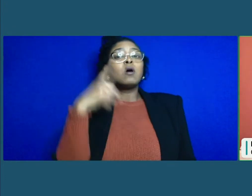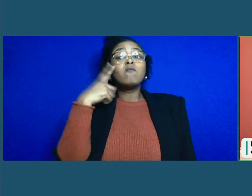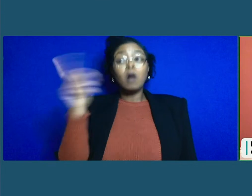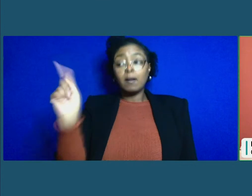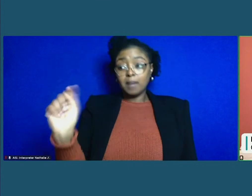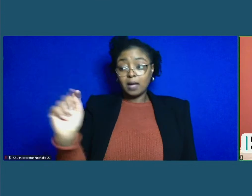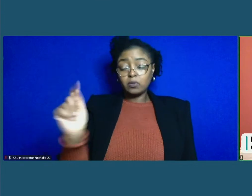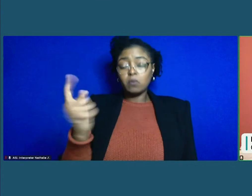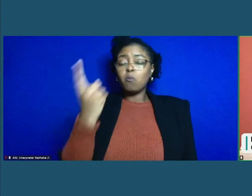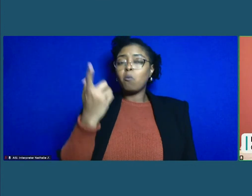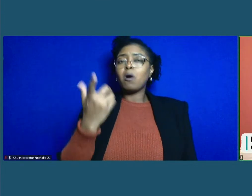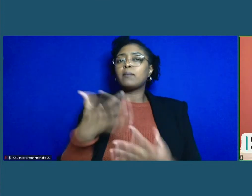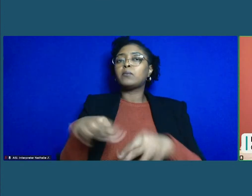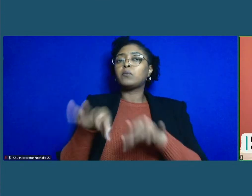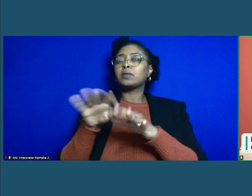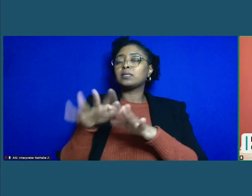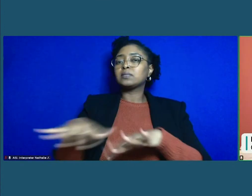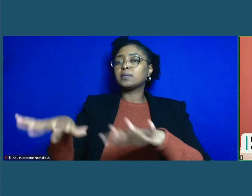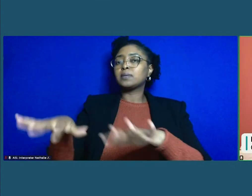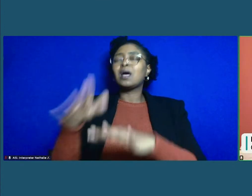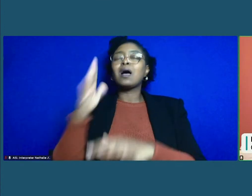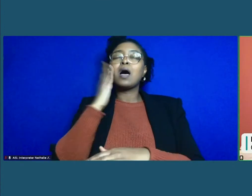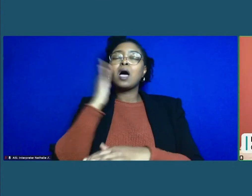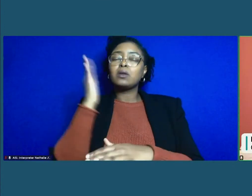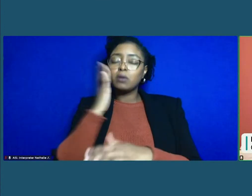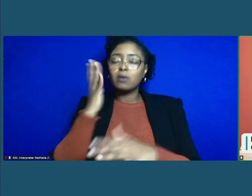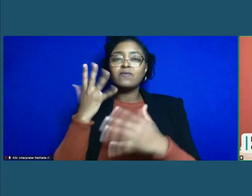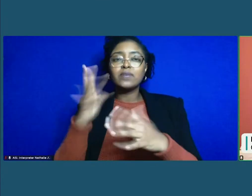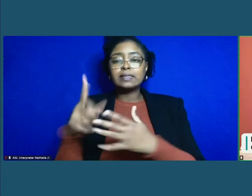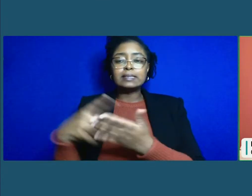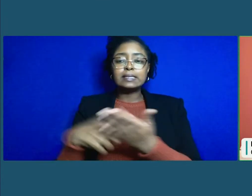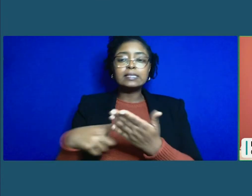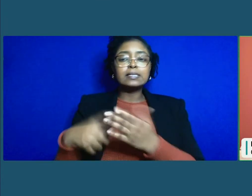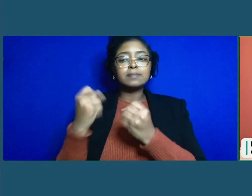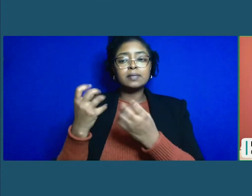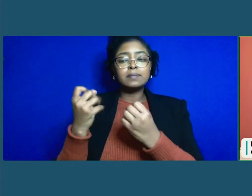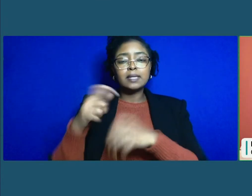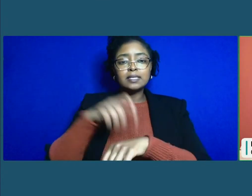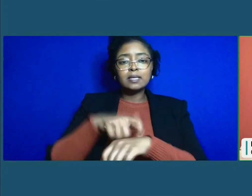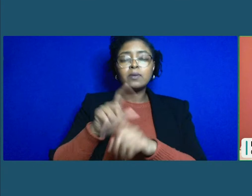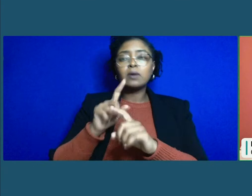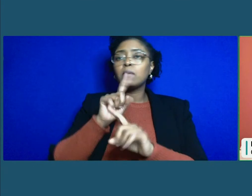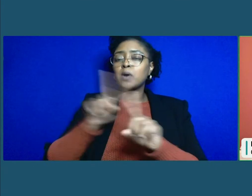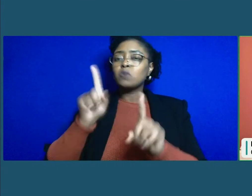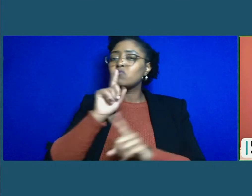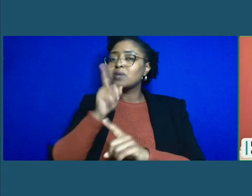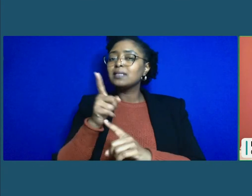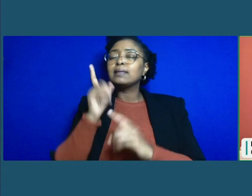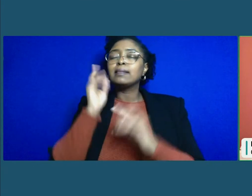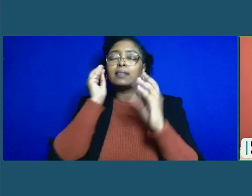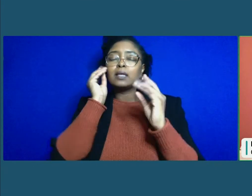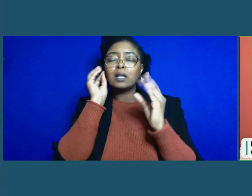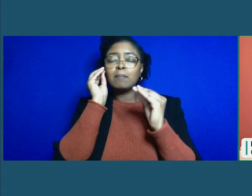them, and they need to be seen. Or a restrooms, one of the critical spaces and I know that